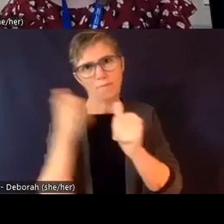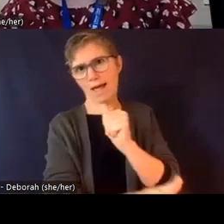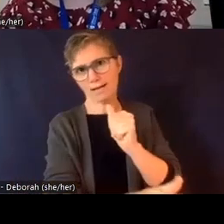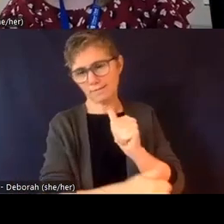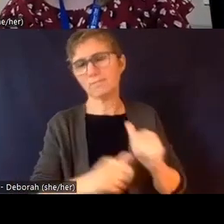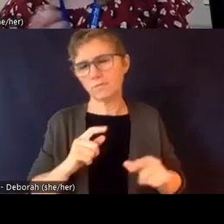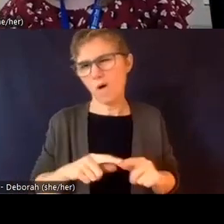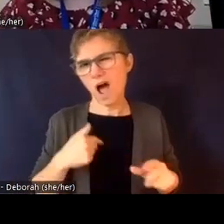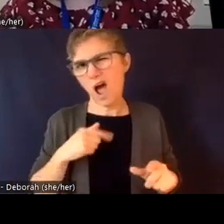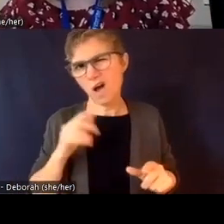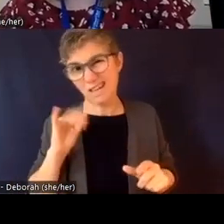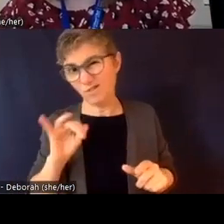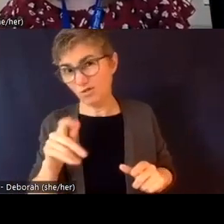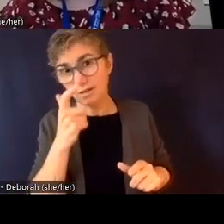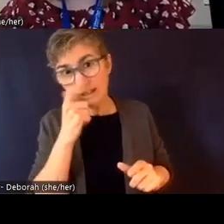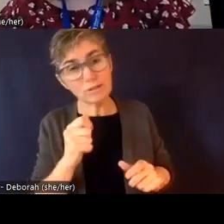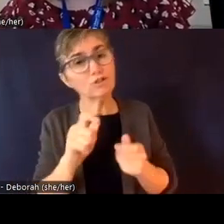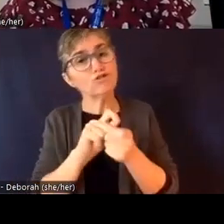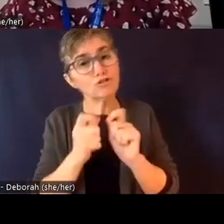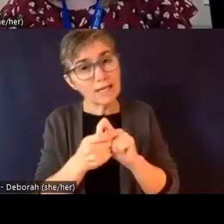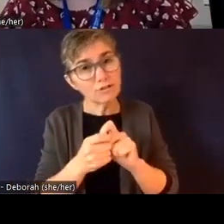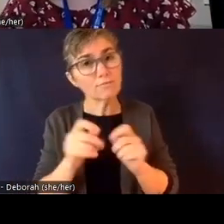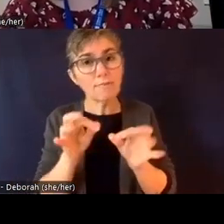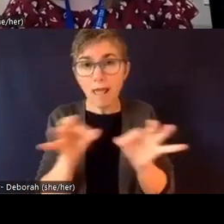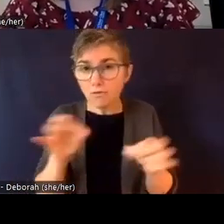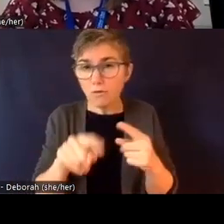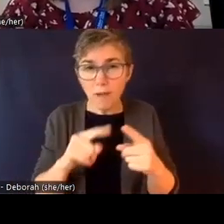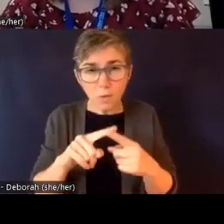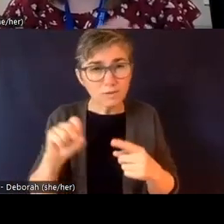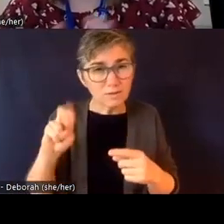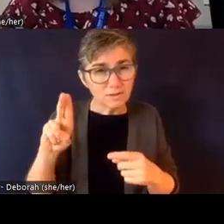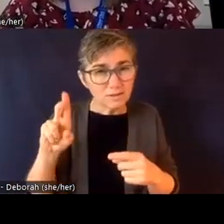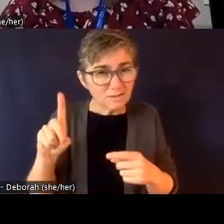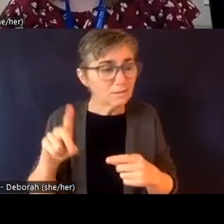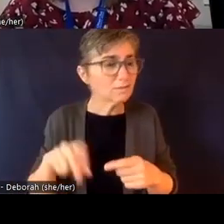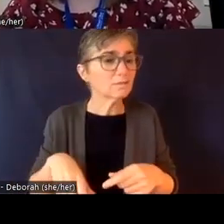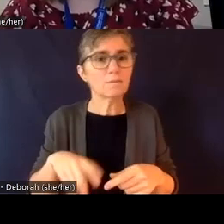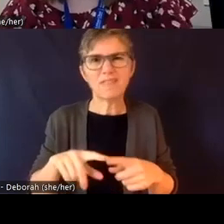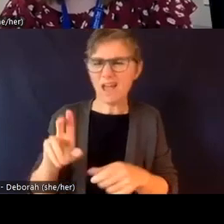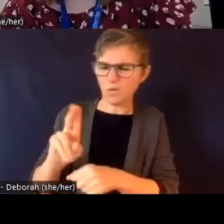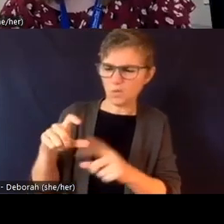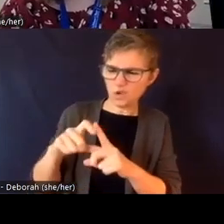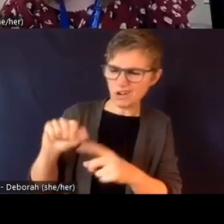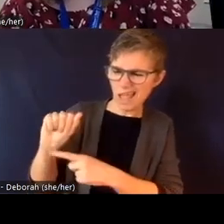in changing your language around substance use. But that's why this term "abuse" is used here.